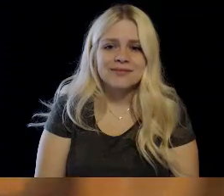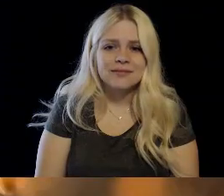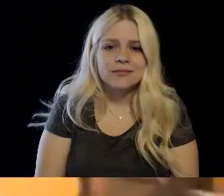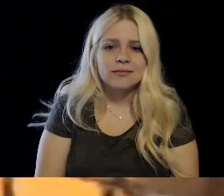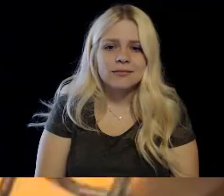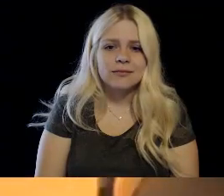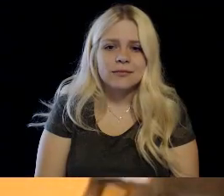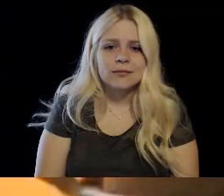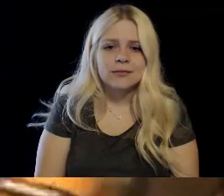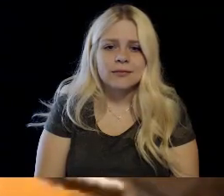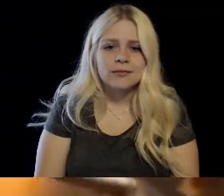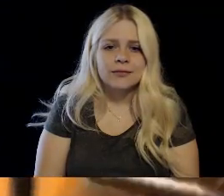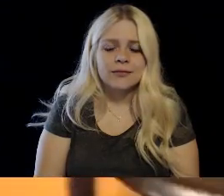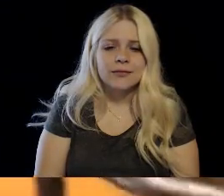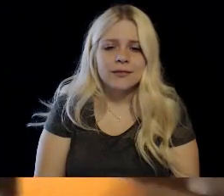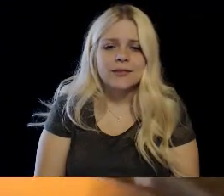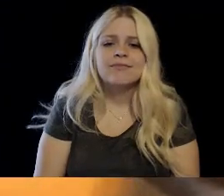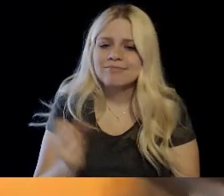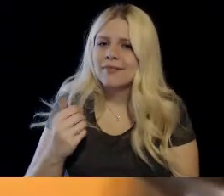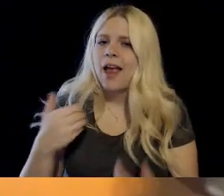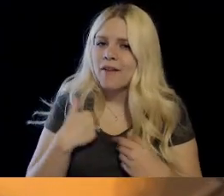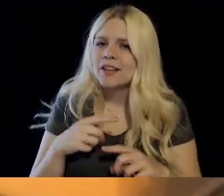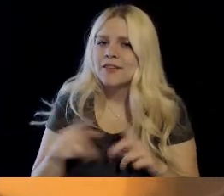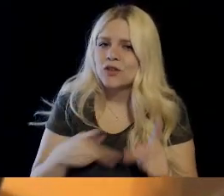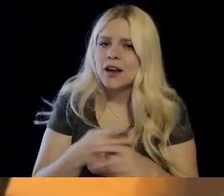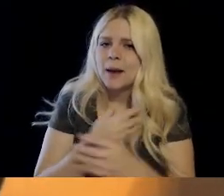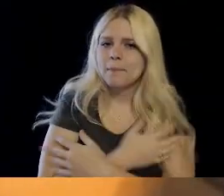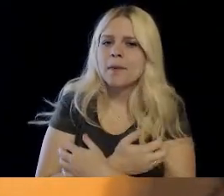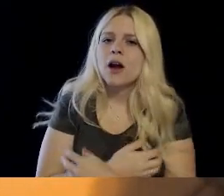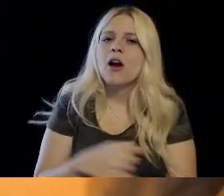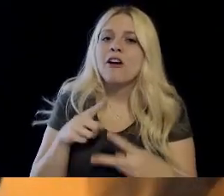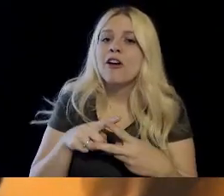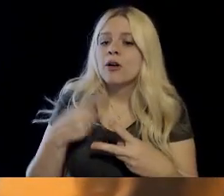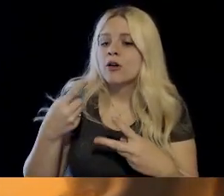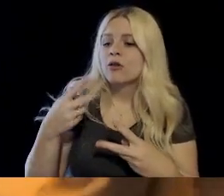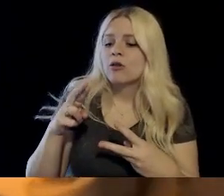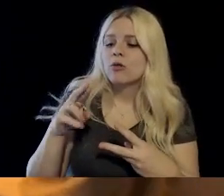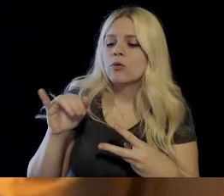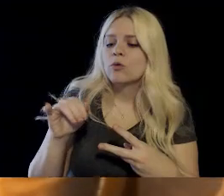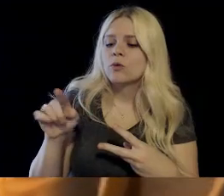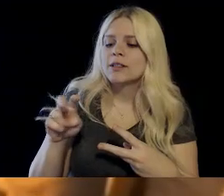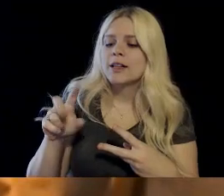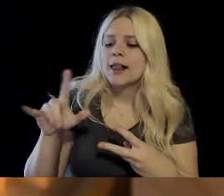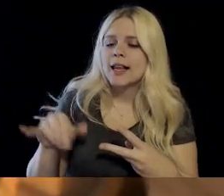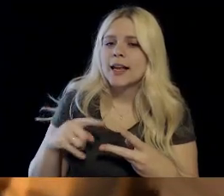Yes. We have: grizzly bear, polar bear. Those are our two bear species. We're going to pass